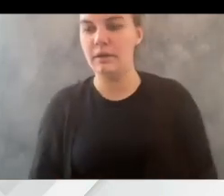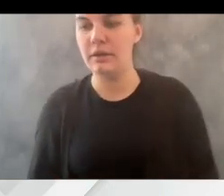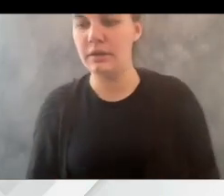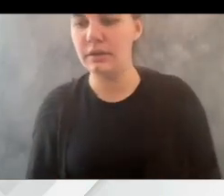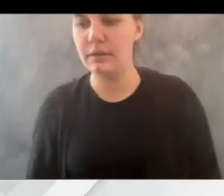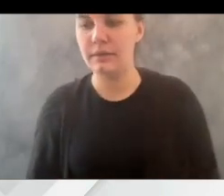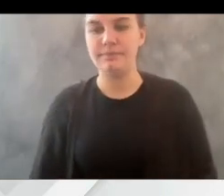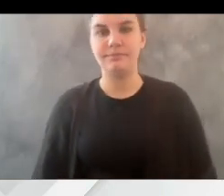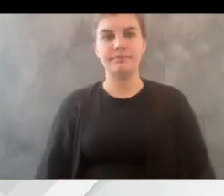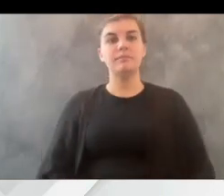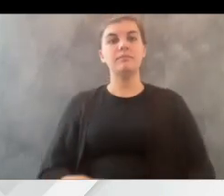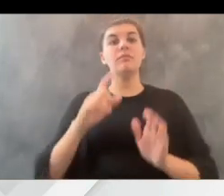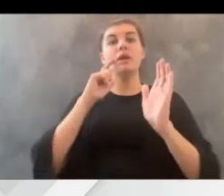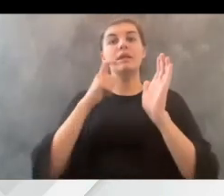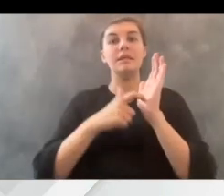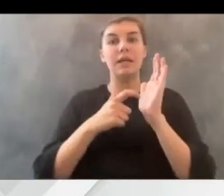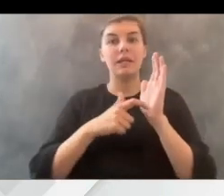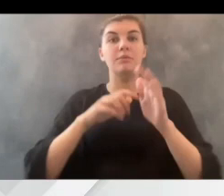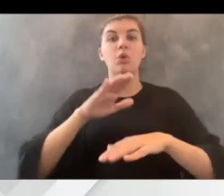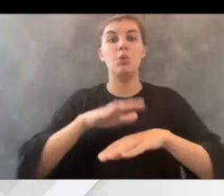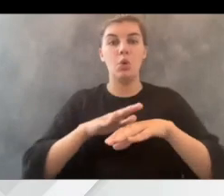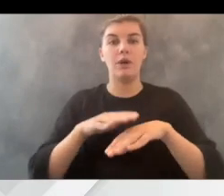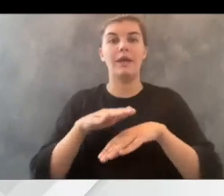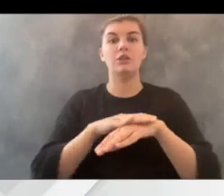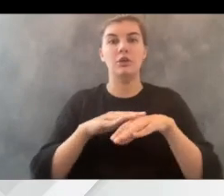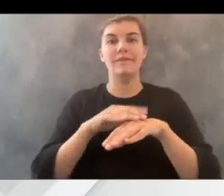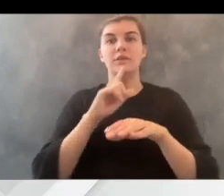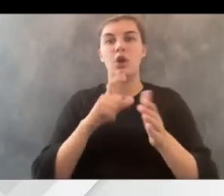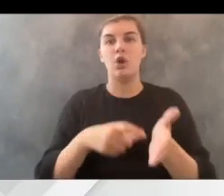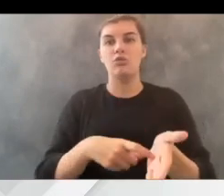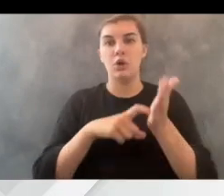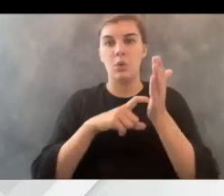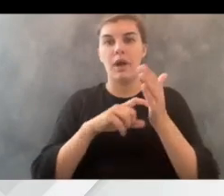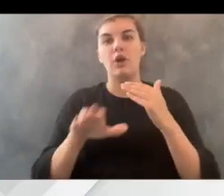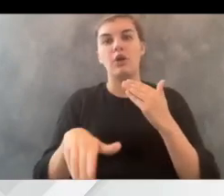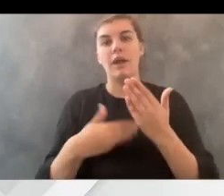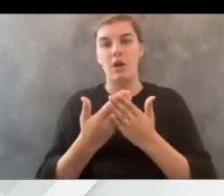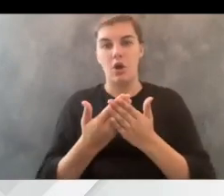Detectable warning surfaces are required at pedestrian at-grade rail crossings.